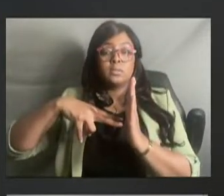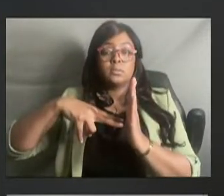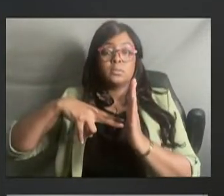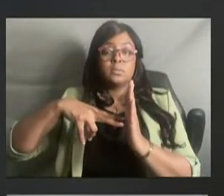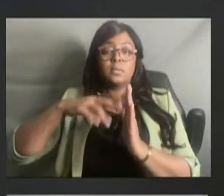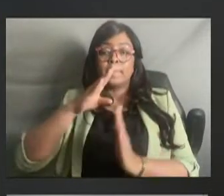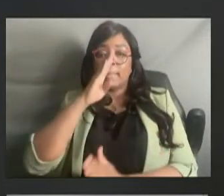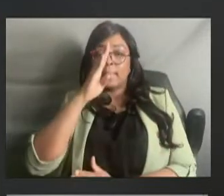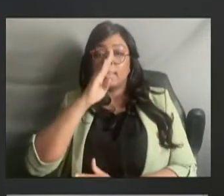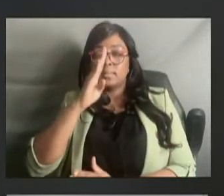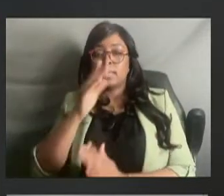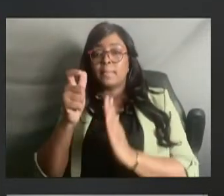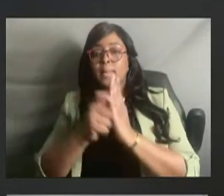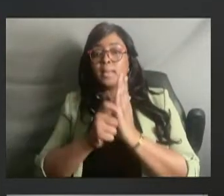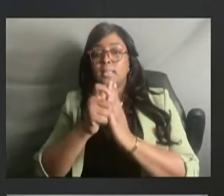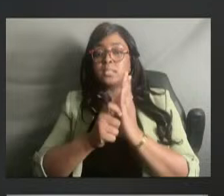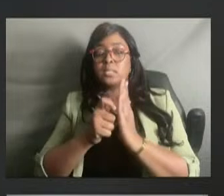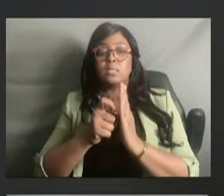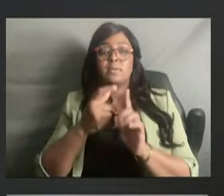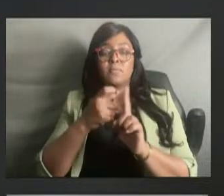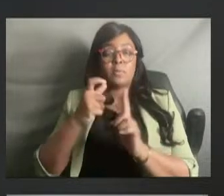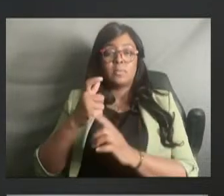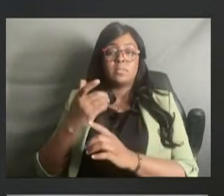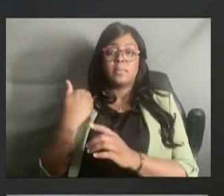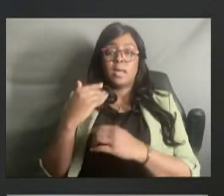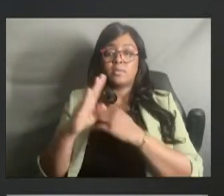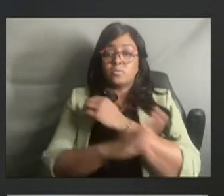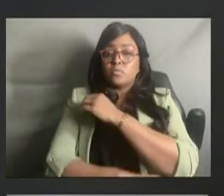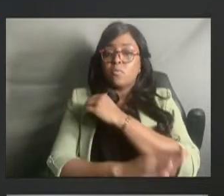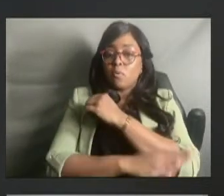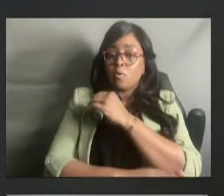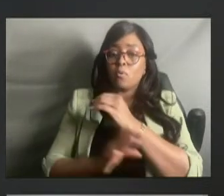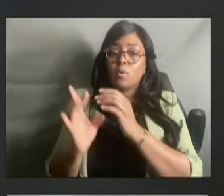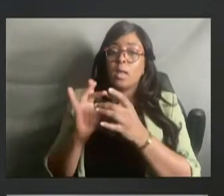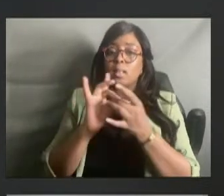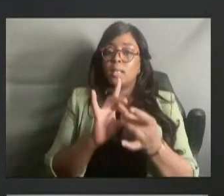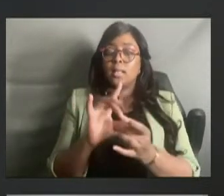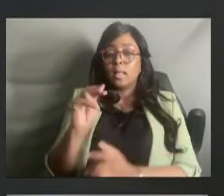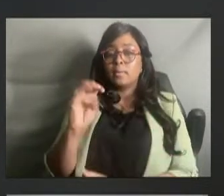to do this. If you haven't read